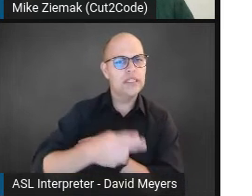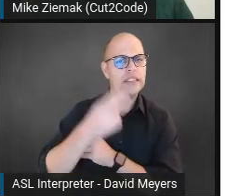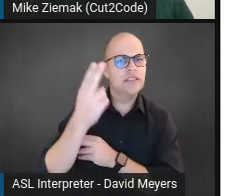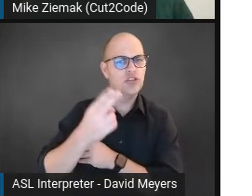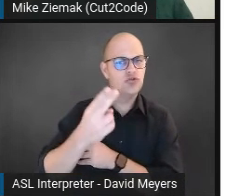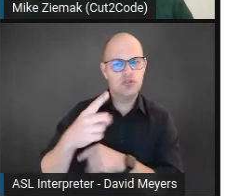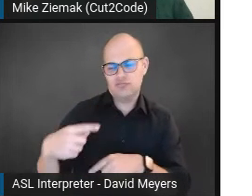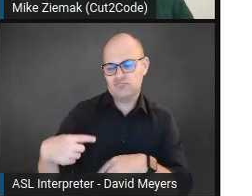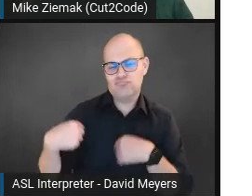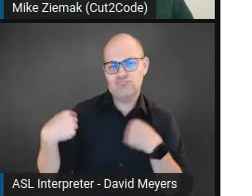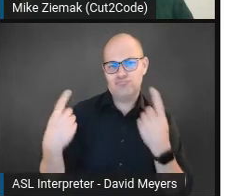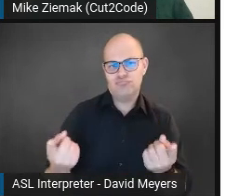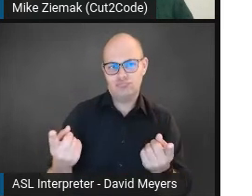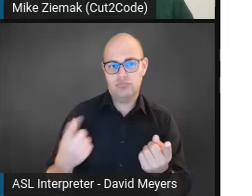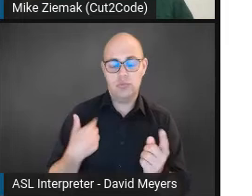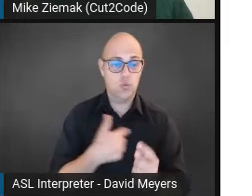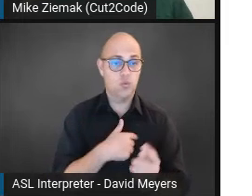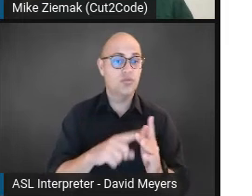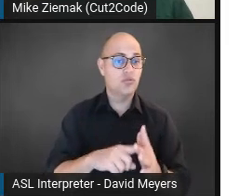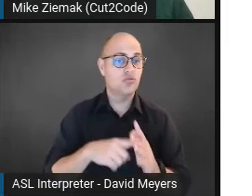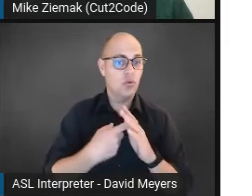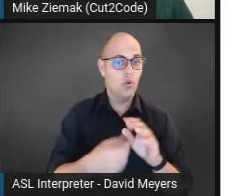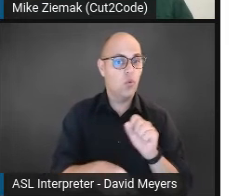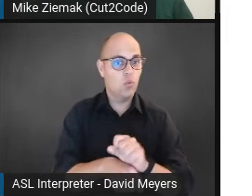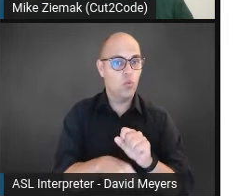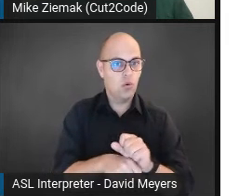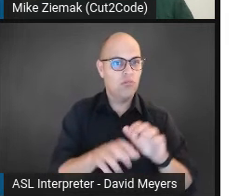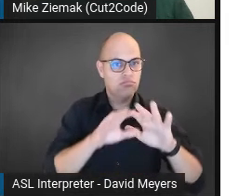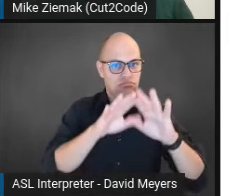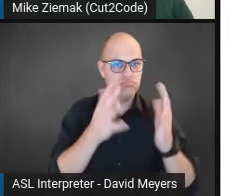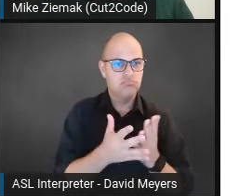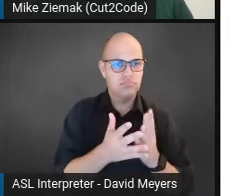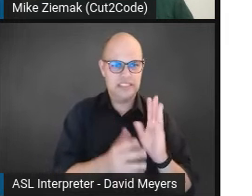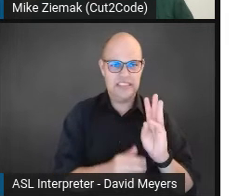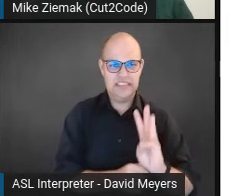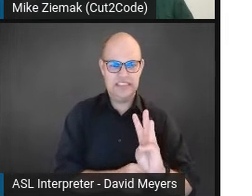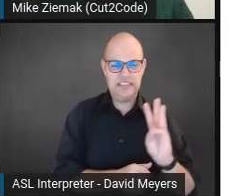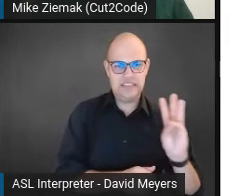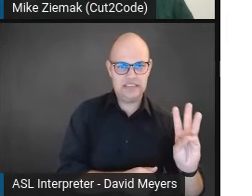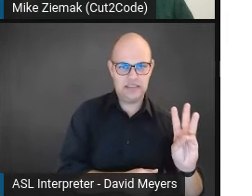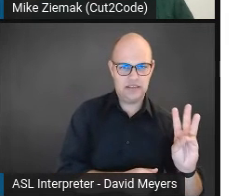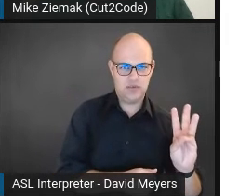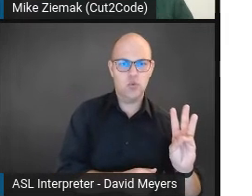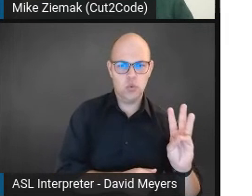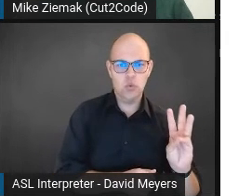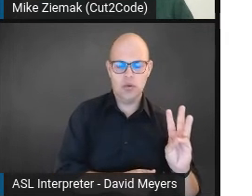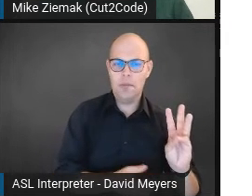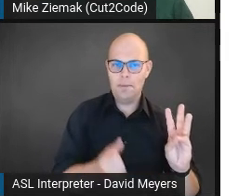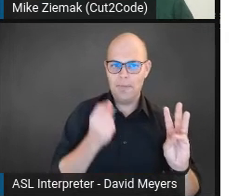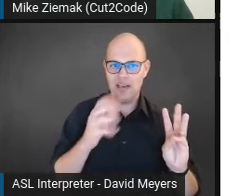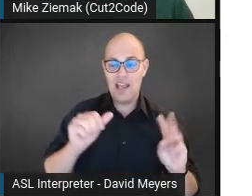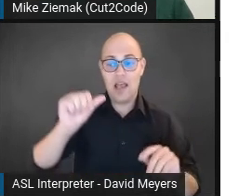When we started our work, the overall score was 66, and there were several critical A-level issues on the site,